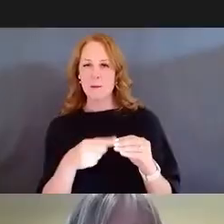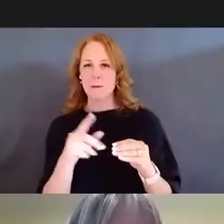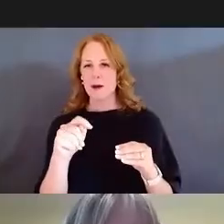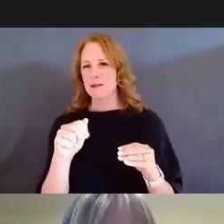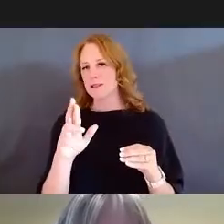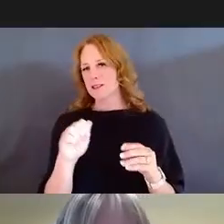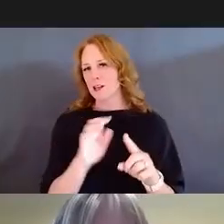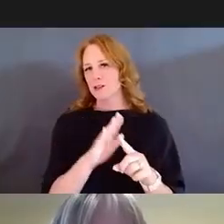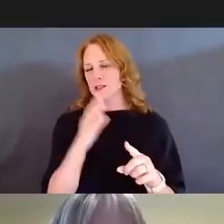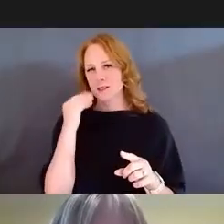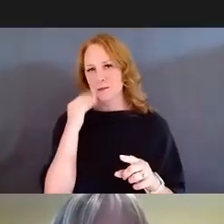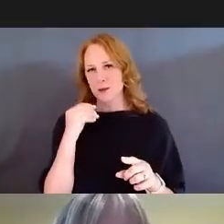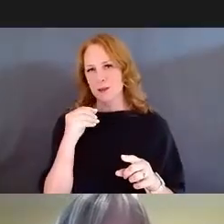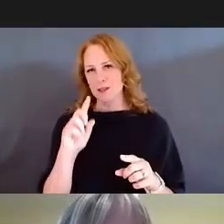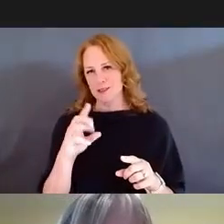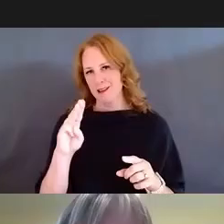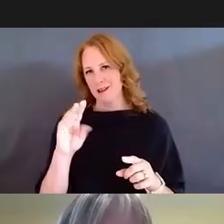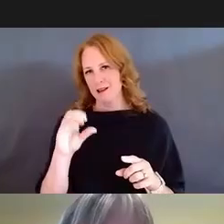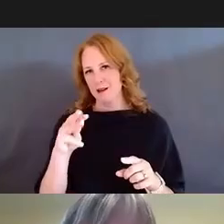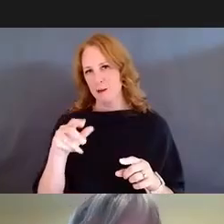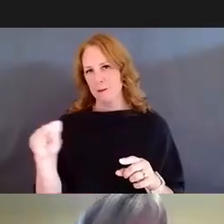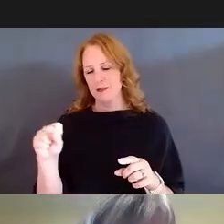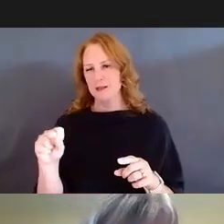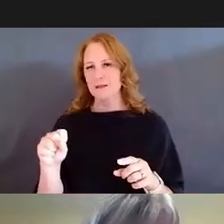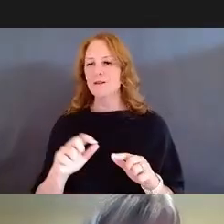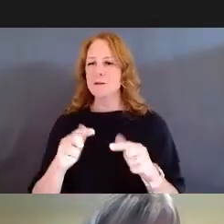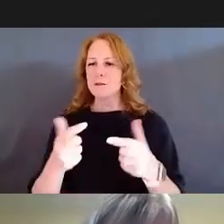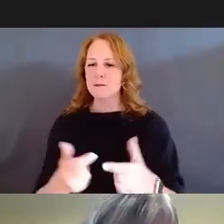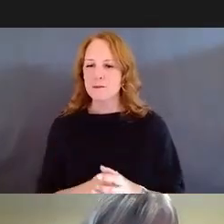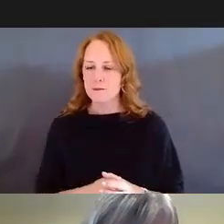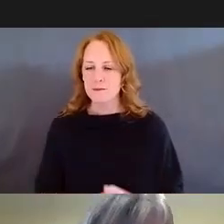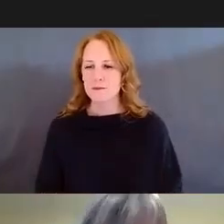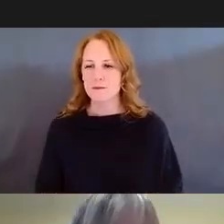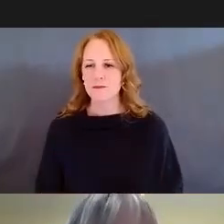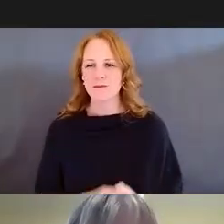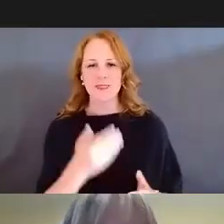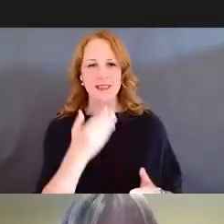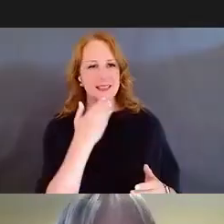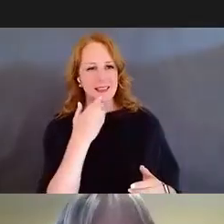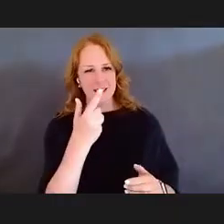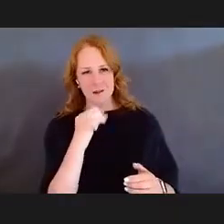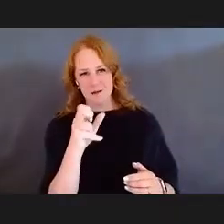Compass. Thanks for coming, Tara and Mike. Over to you. Thank you, Julian. Appreciate that. Hello,